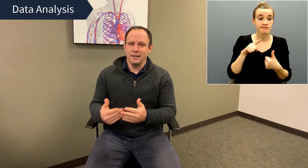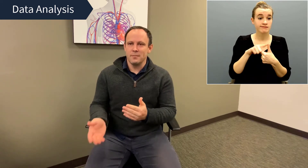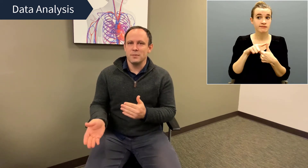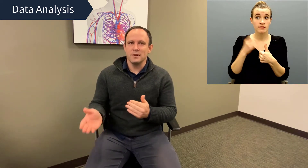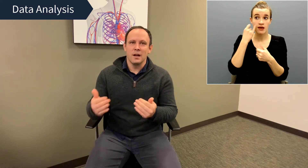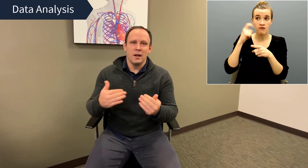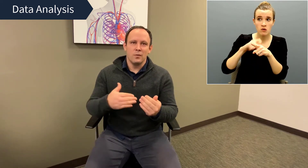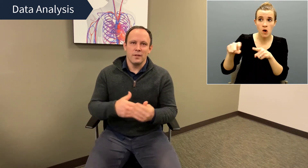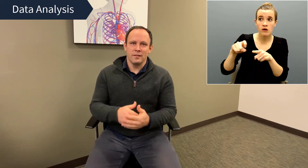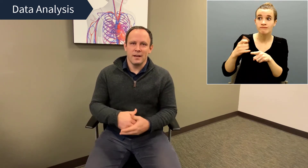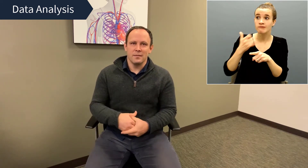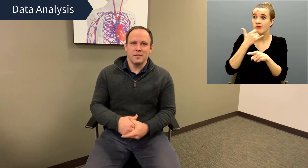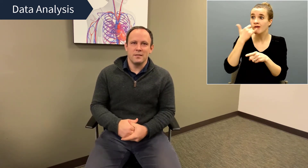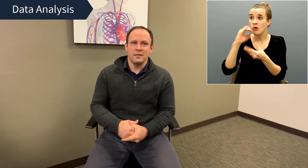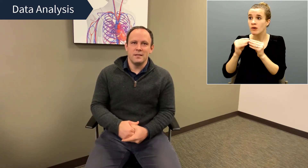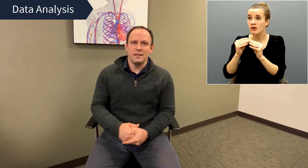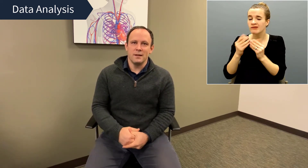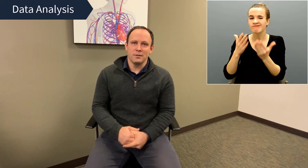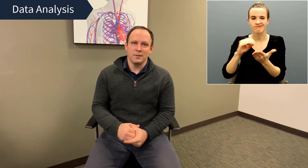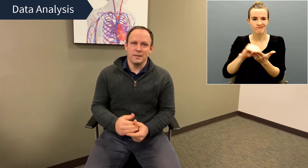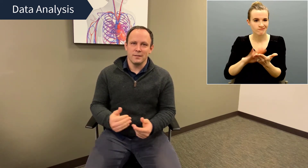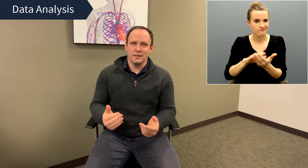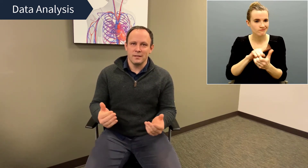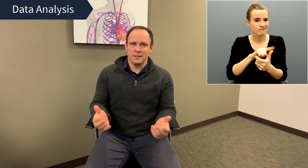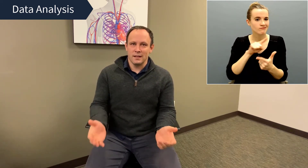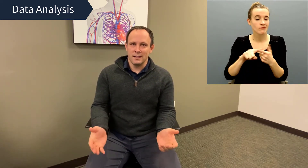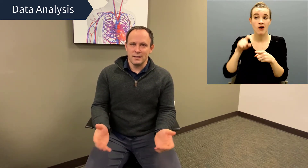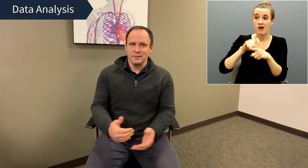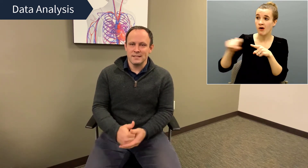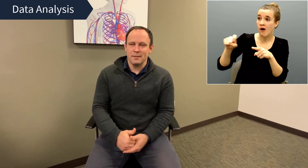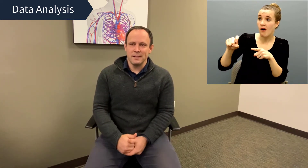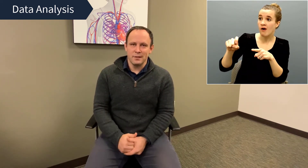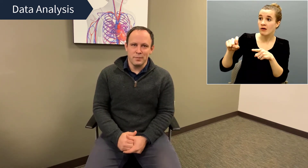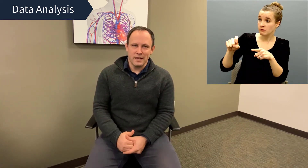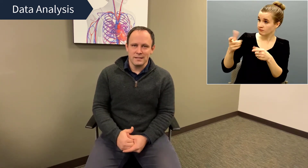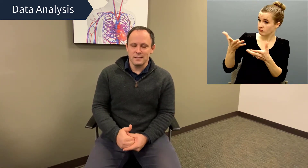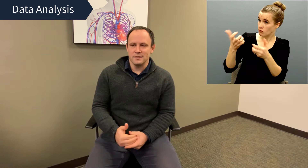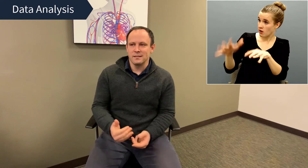number, whether or not they were told if the clinic was accepting new patients,